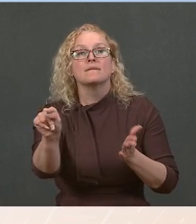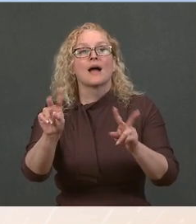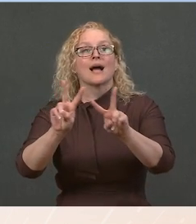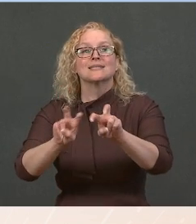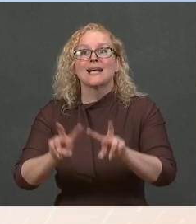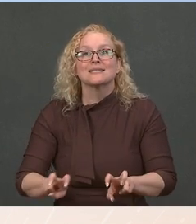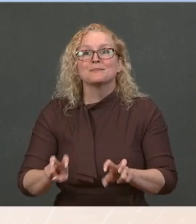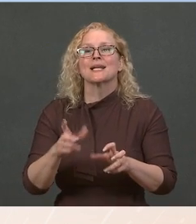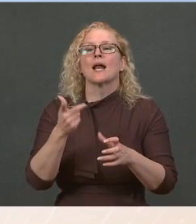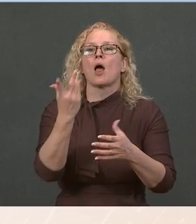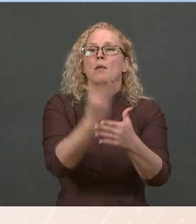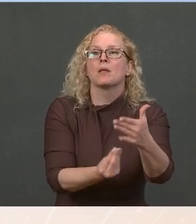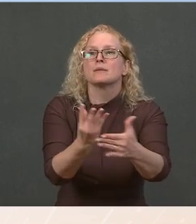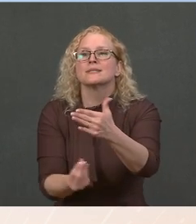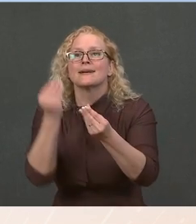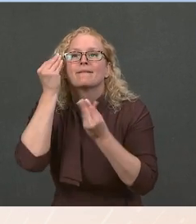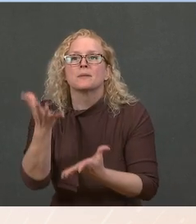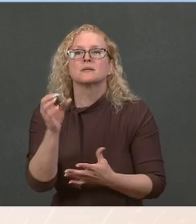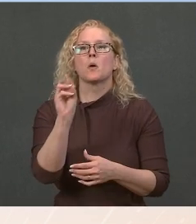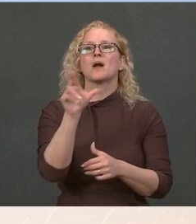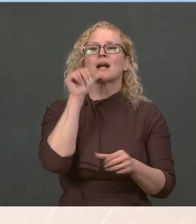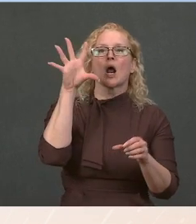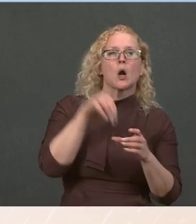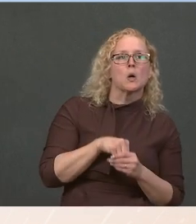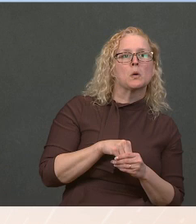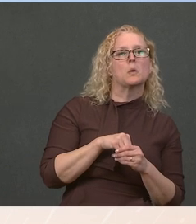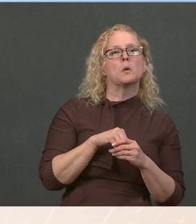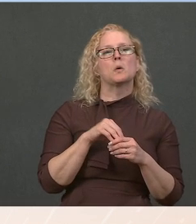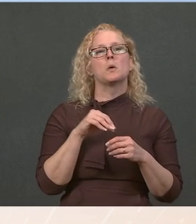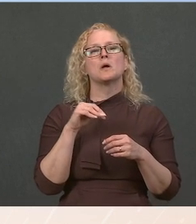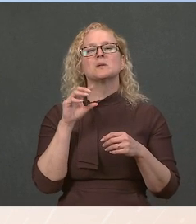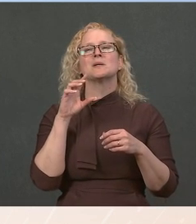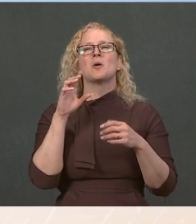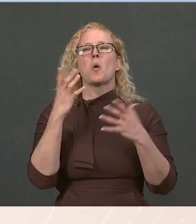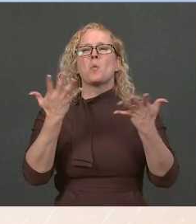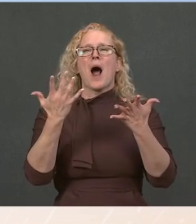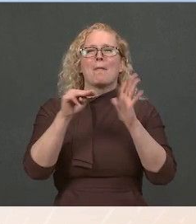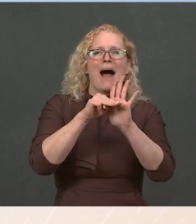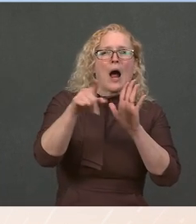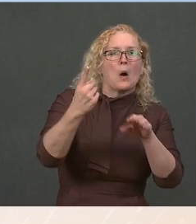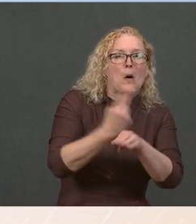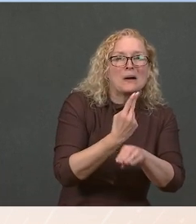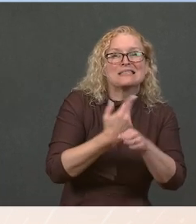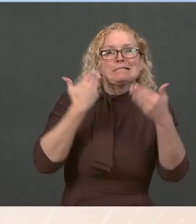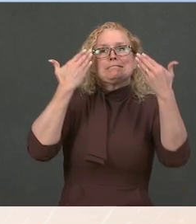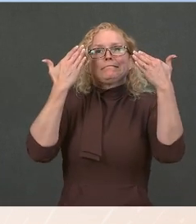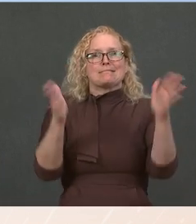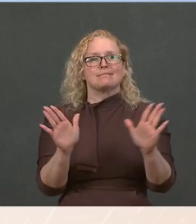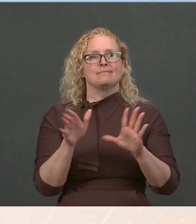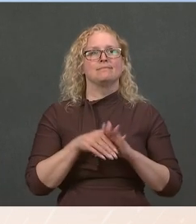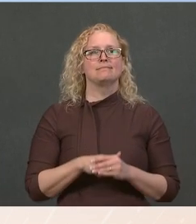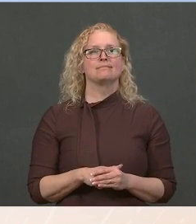So, you know, I'm not sure what they modeled here, but it isn't what the Build Back Better A- -- Build Back Better Act actually is.